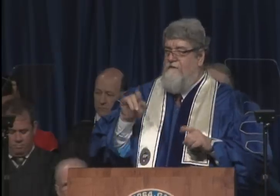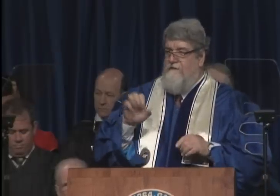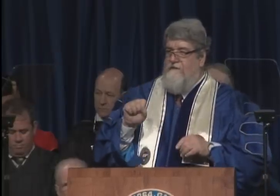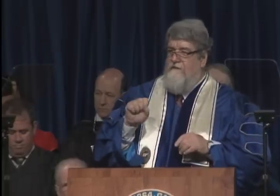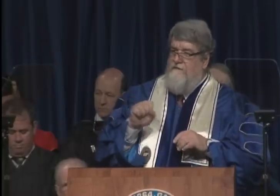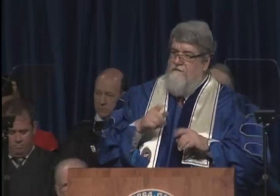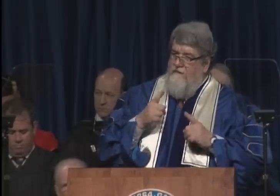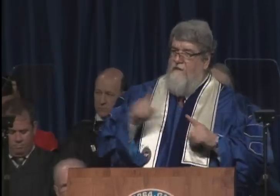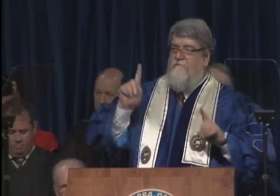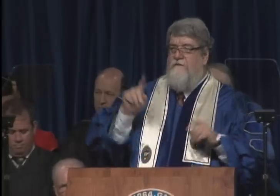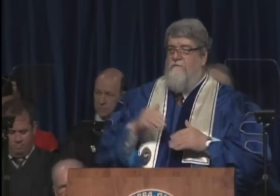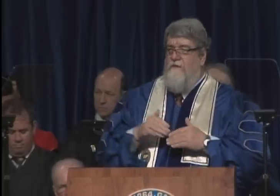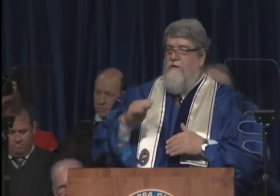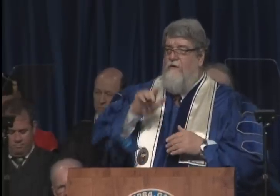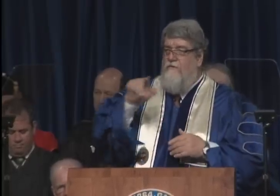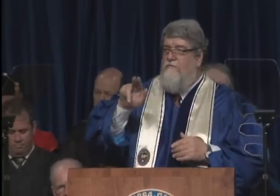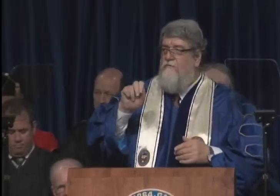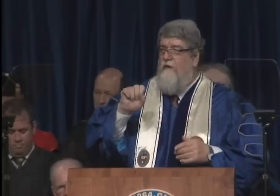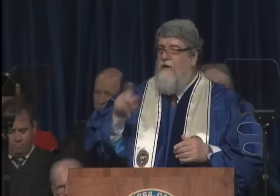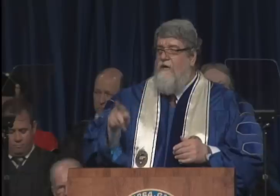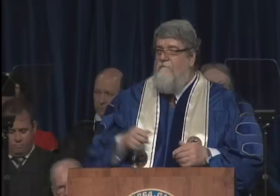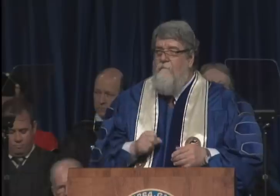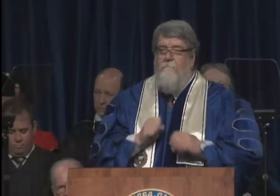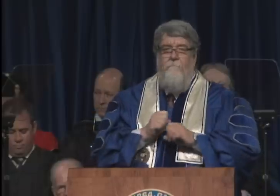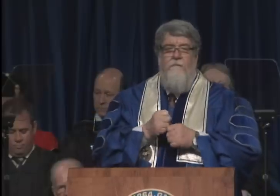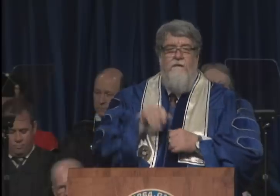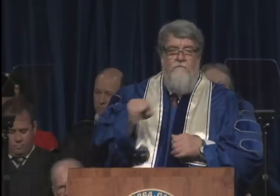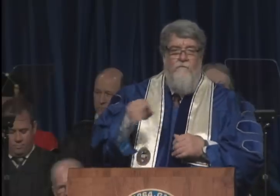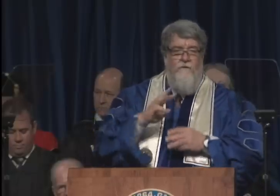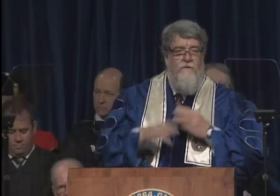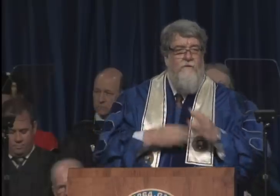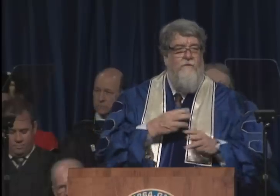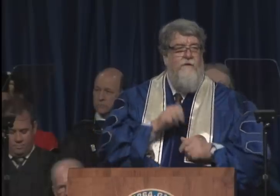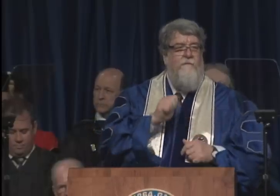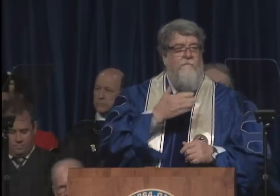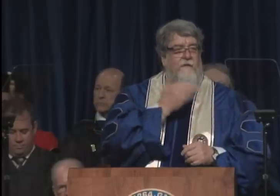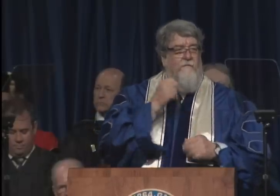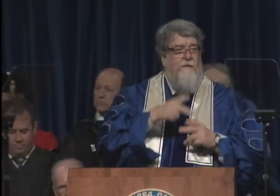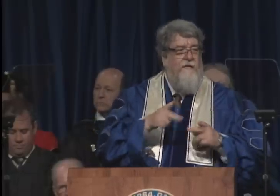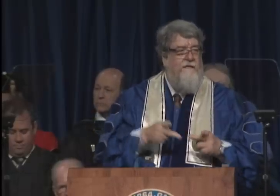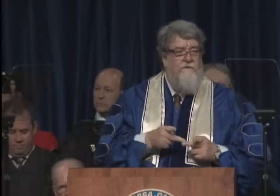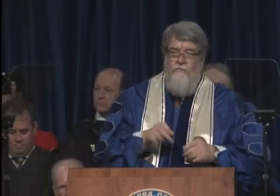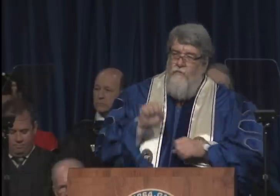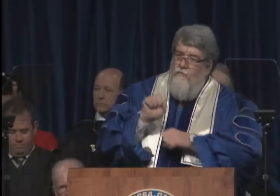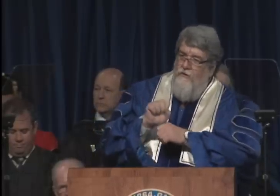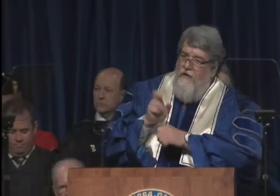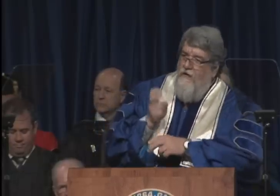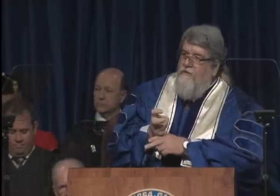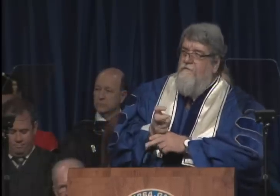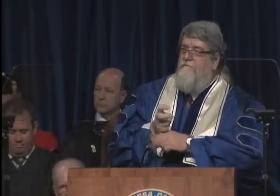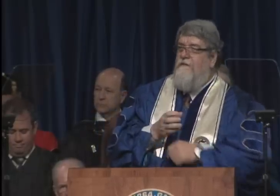No accomplishment is beyond your grasp. Make the world a better place.